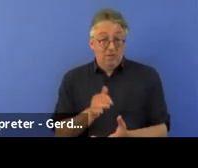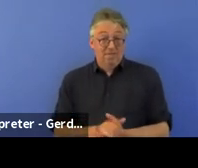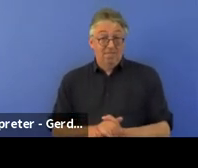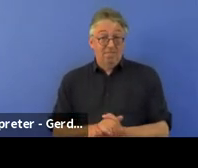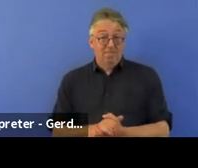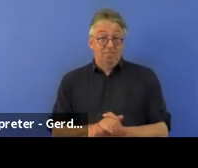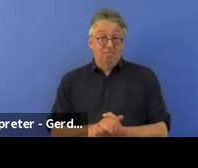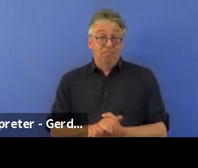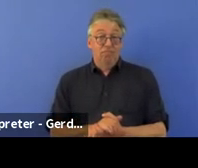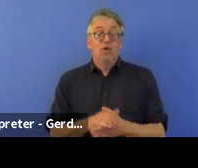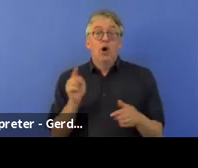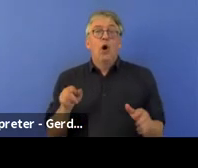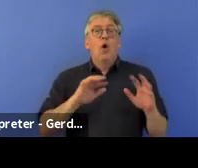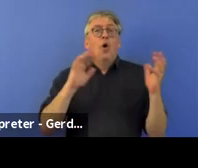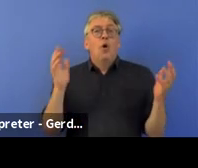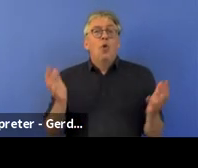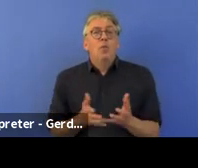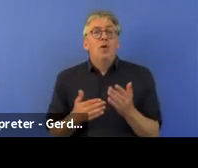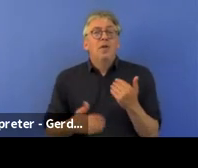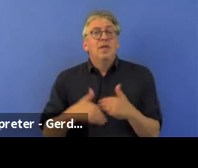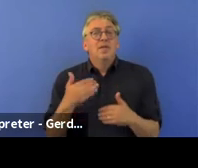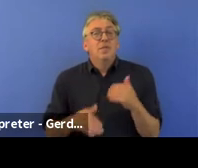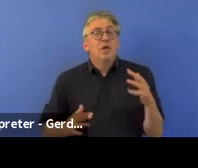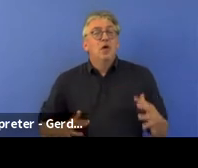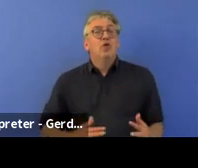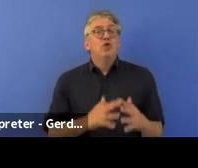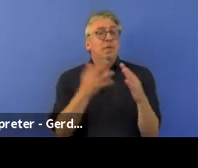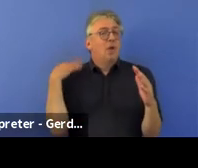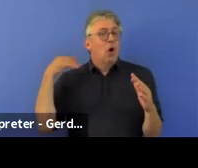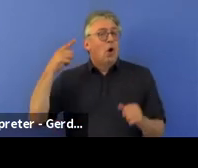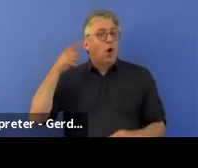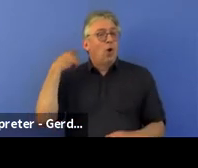with disabilities on all legal